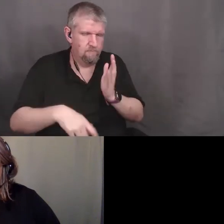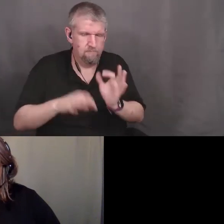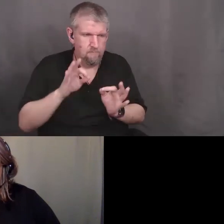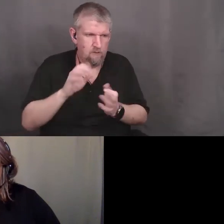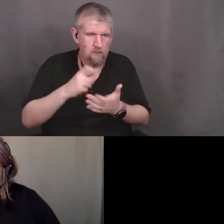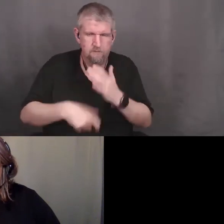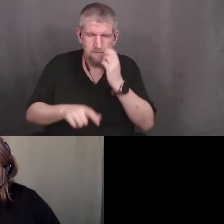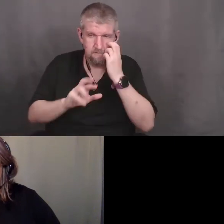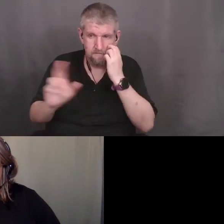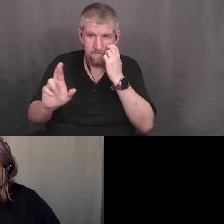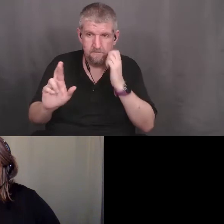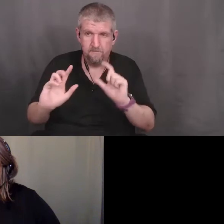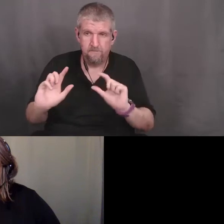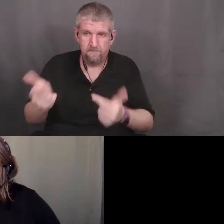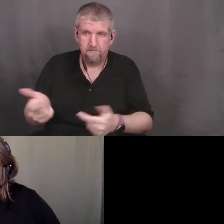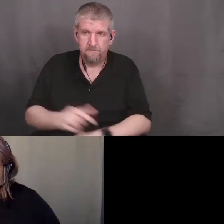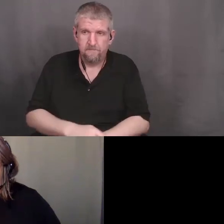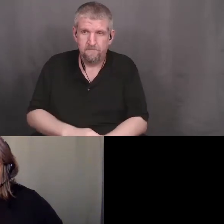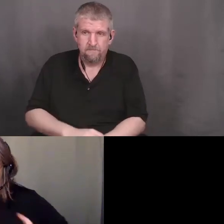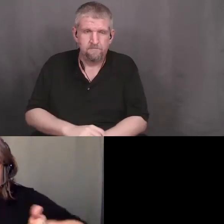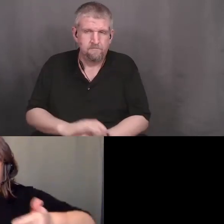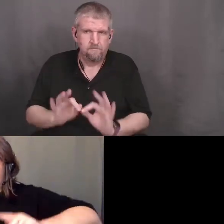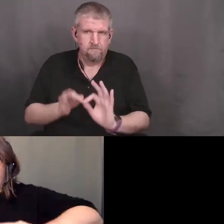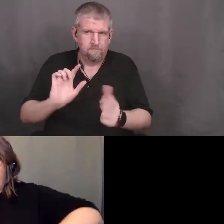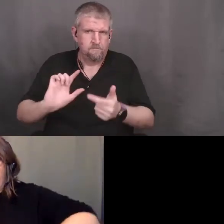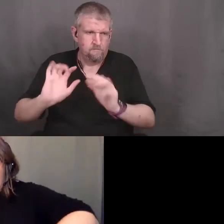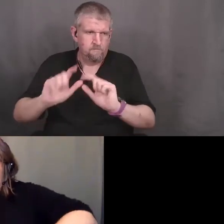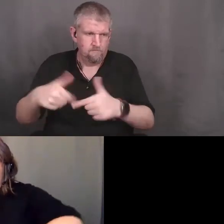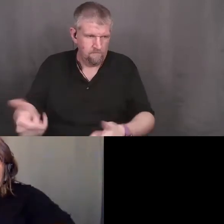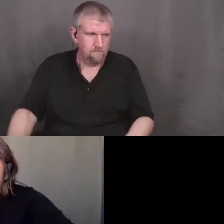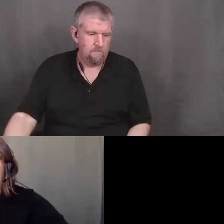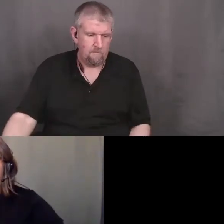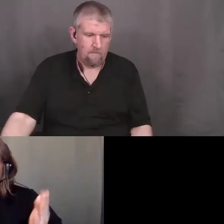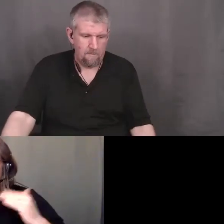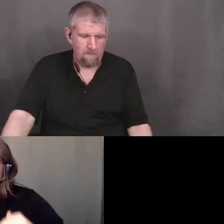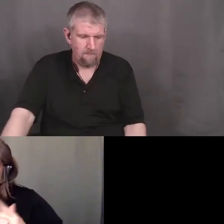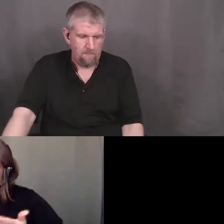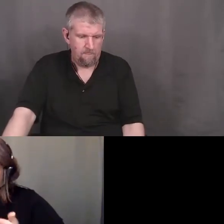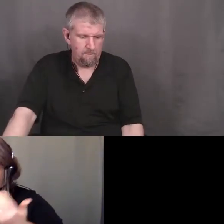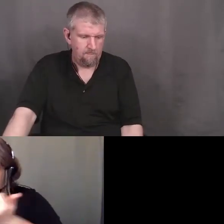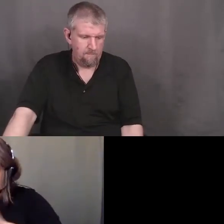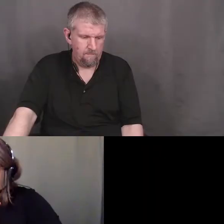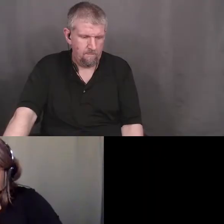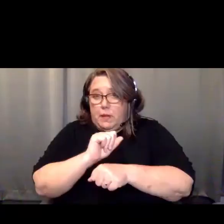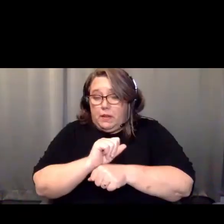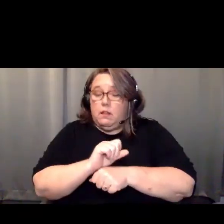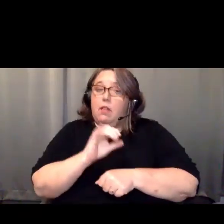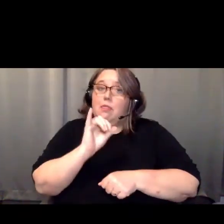Next so, I just want to just discuss supported employment services, which is a form of job placement services